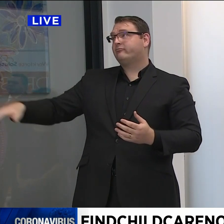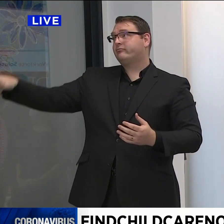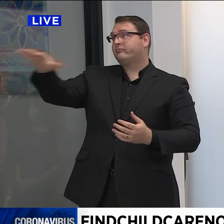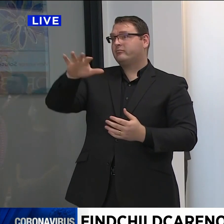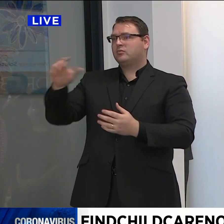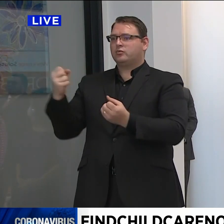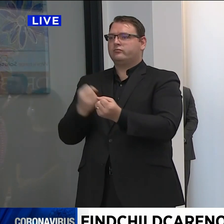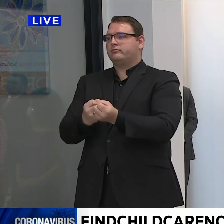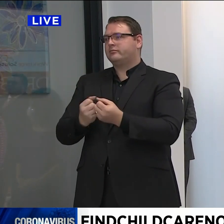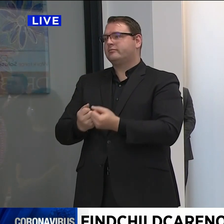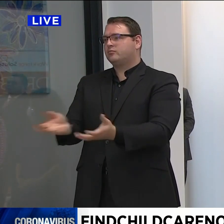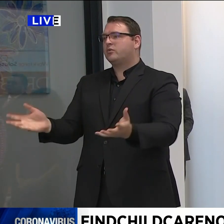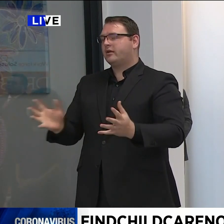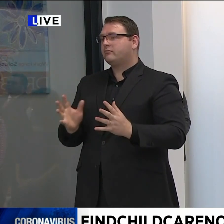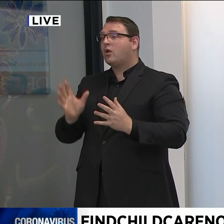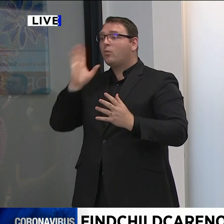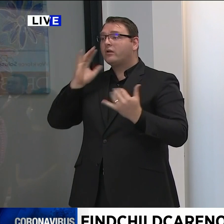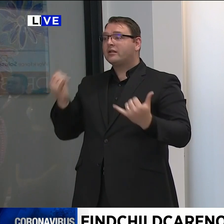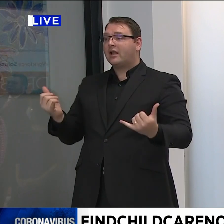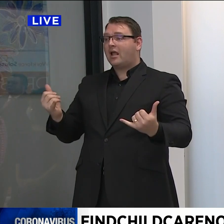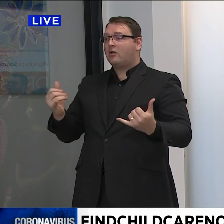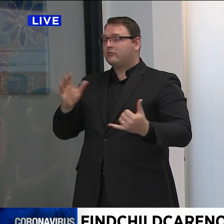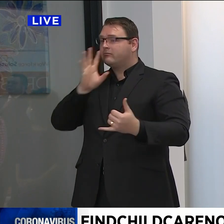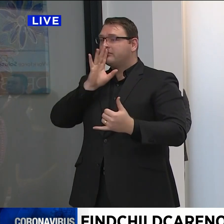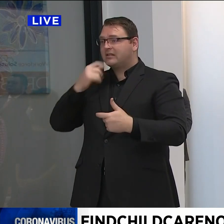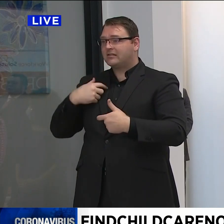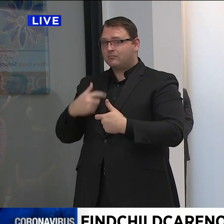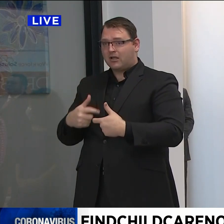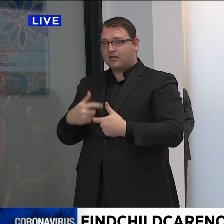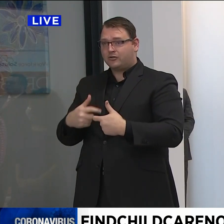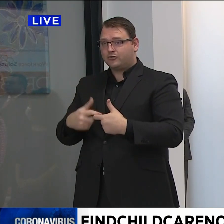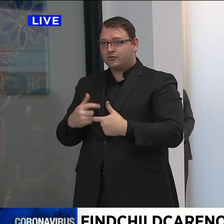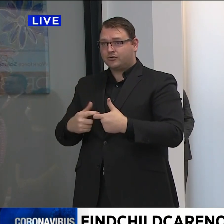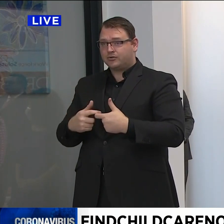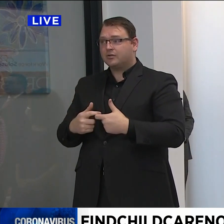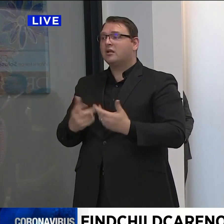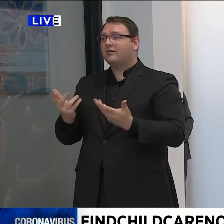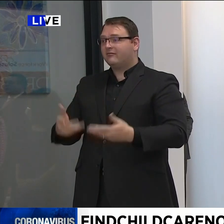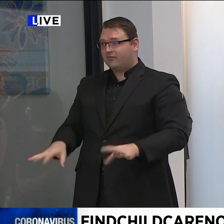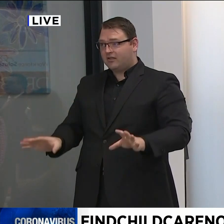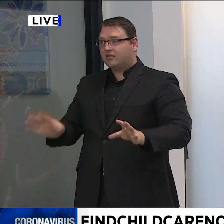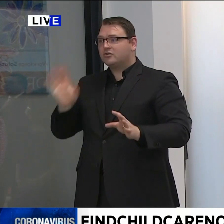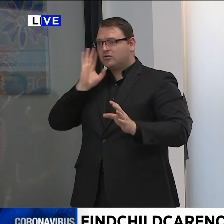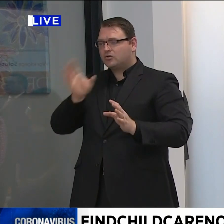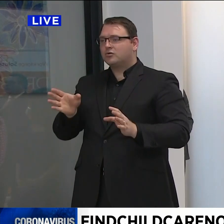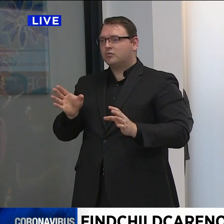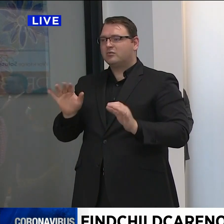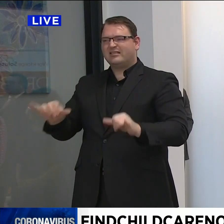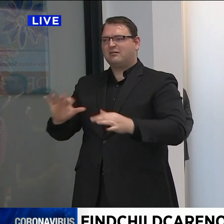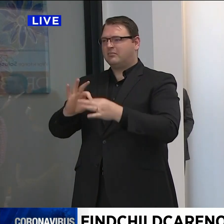Houston food bank dot org if you’re able to make a you’re able to make a financial contribution. They financial contribution. They need everyone support right now need everyone support right now to provide for to provide for our community. So I’ll leave it